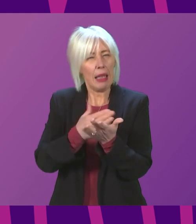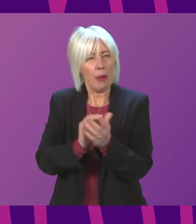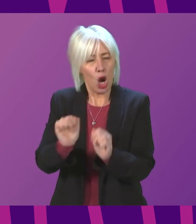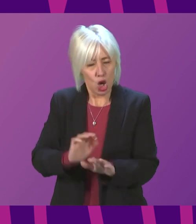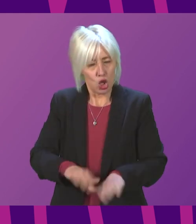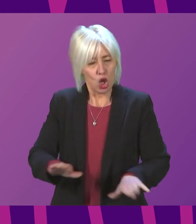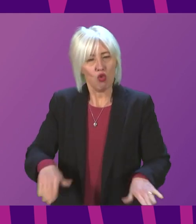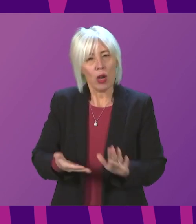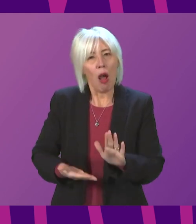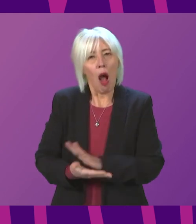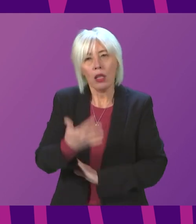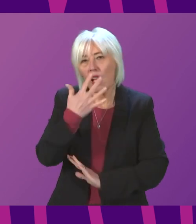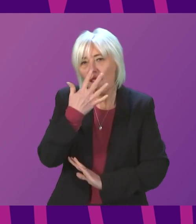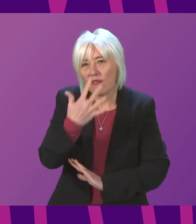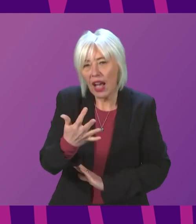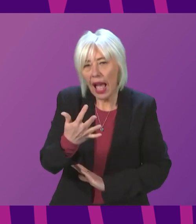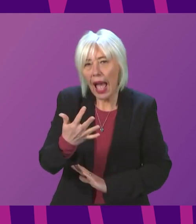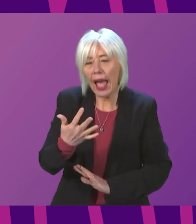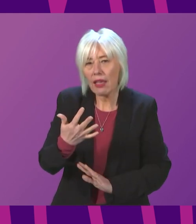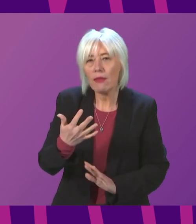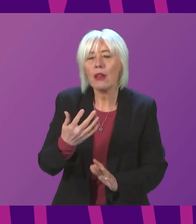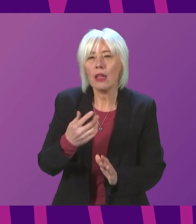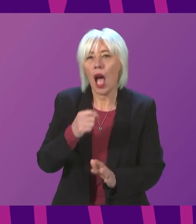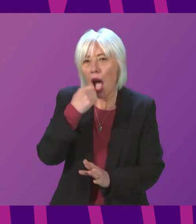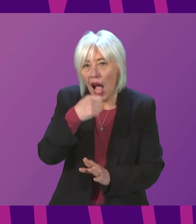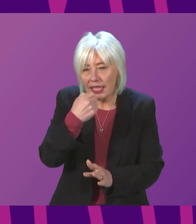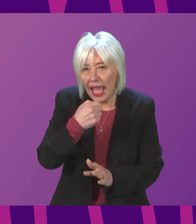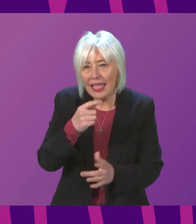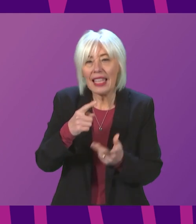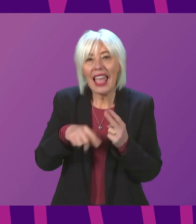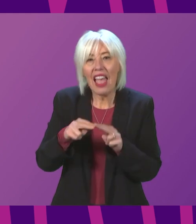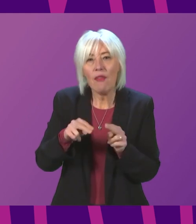under the age of five are required to get a test when they have Covid symptoms. We encourage